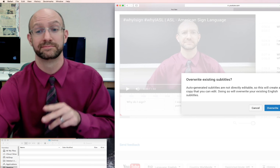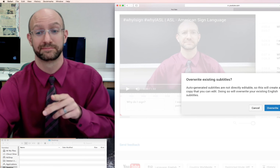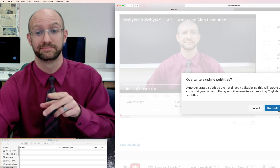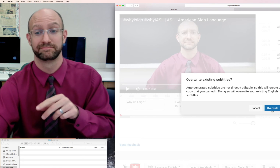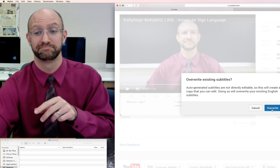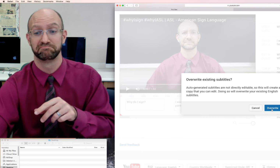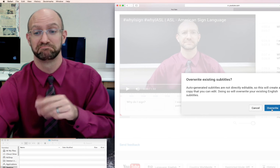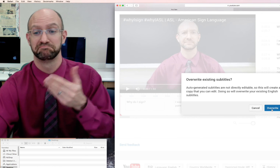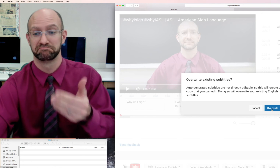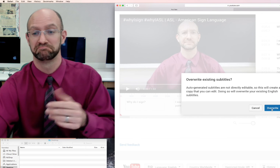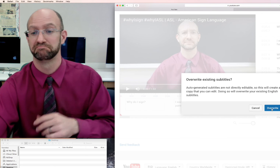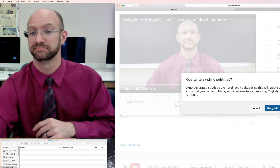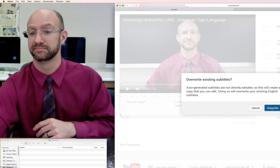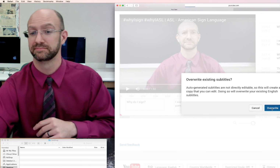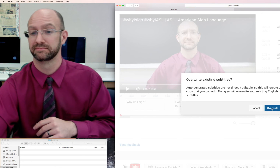So I go and click on that.